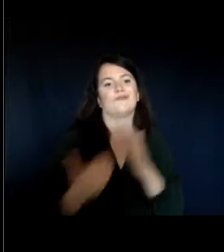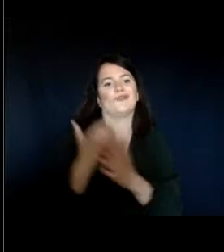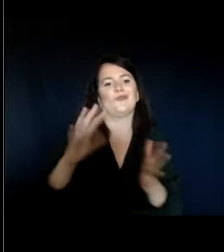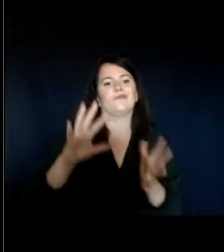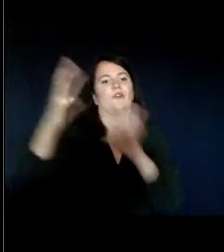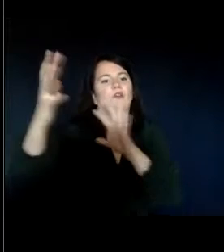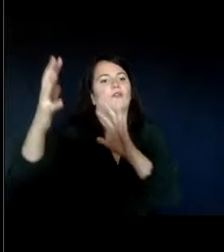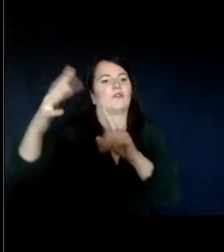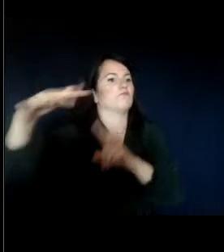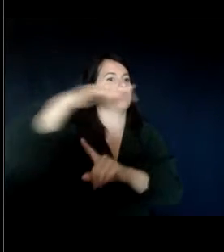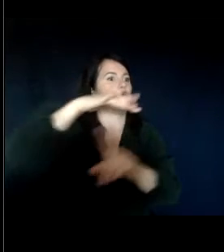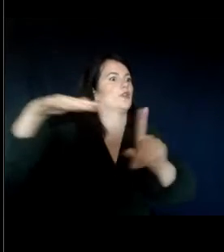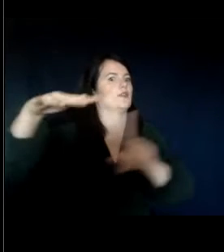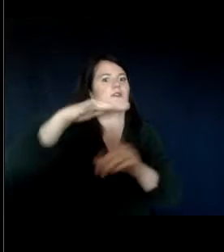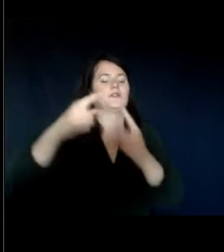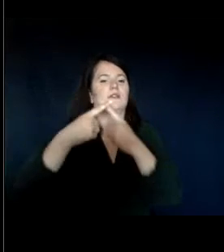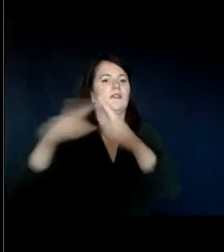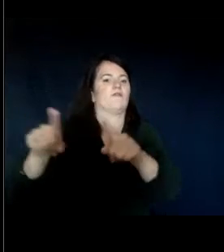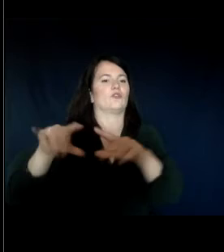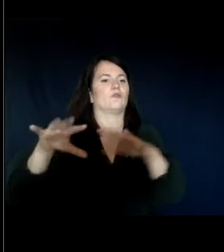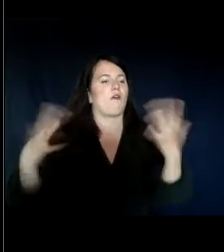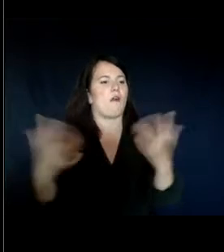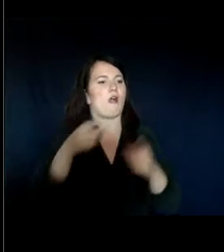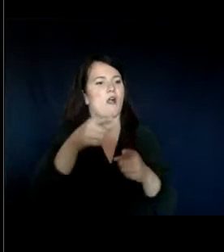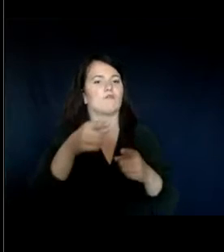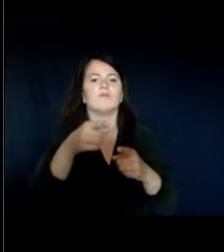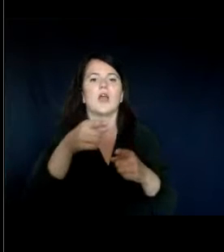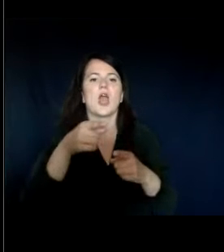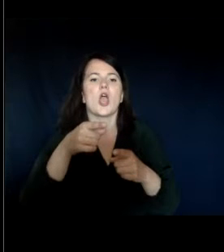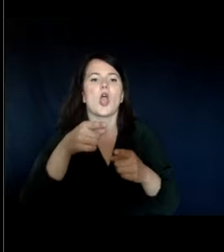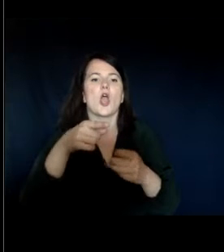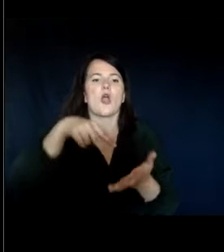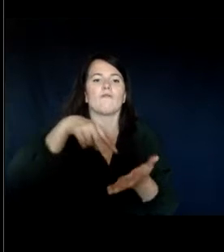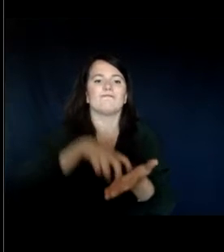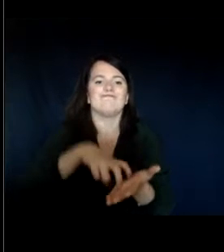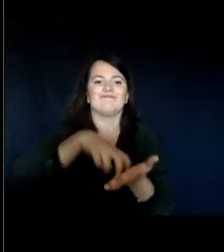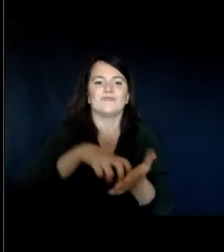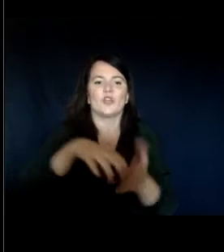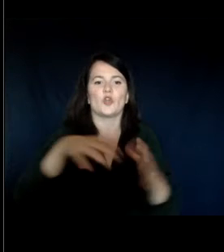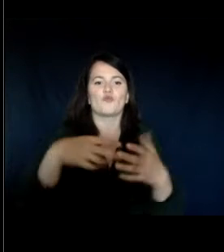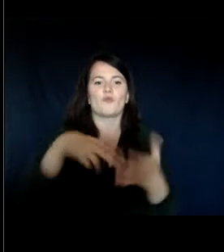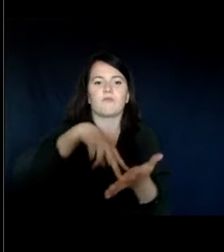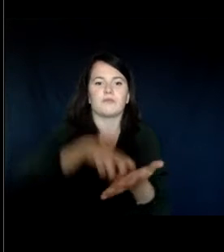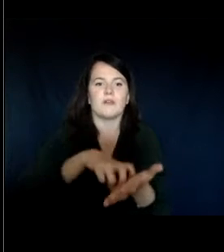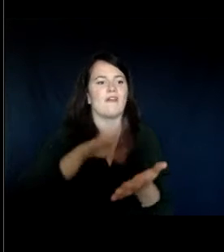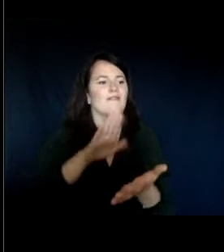to support the vulnerable groups and those who are at risk of exclusion.